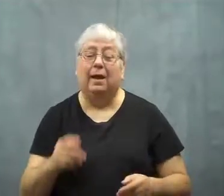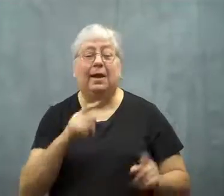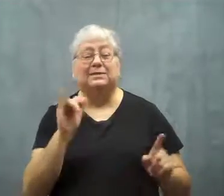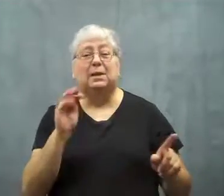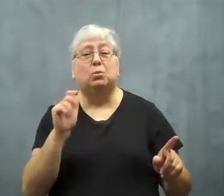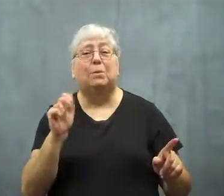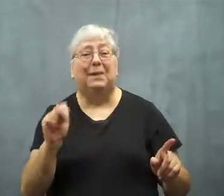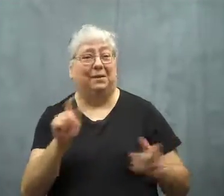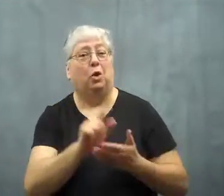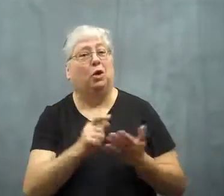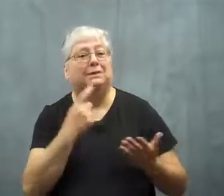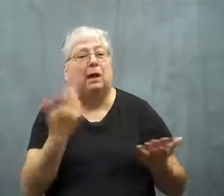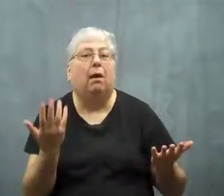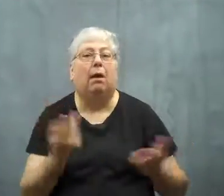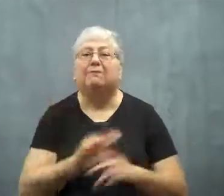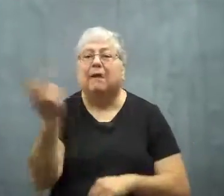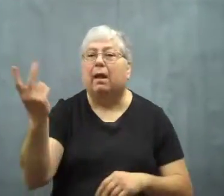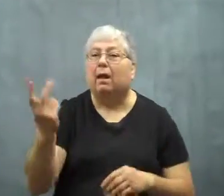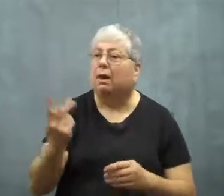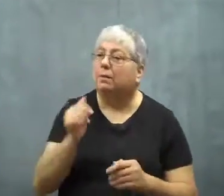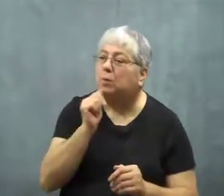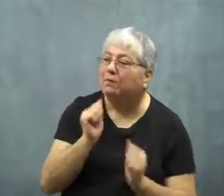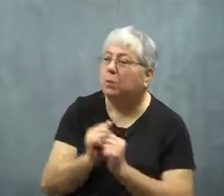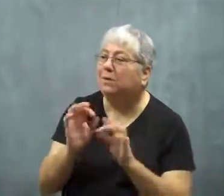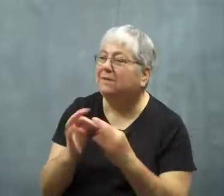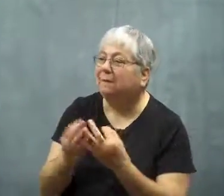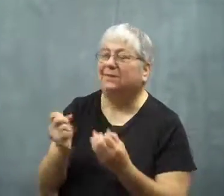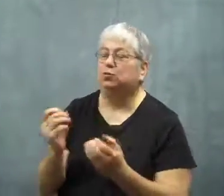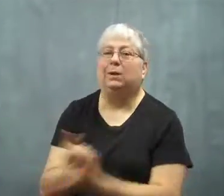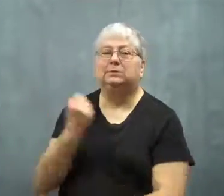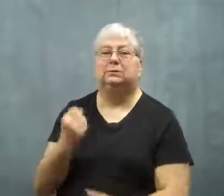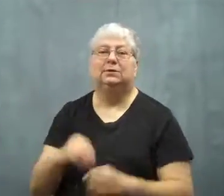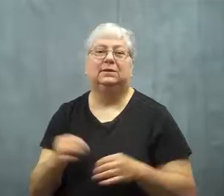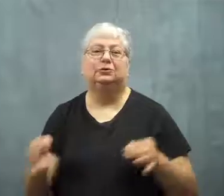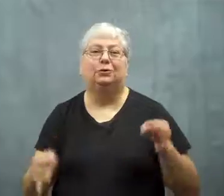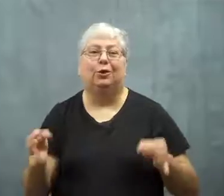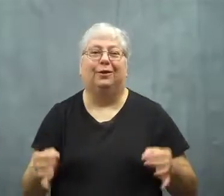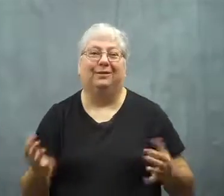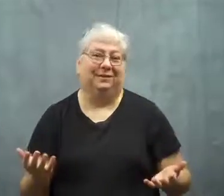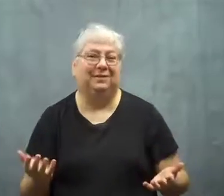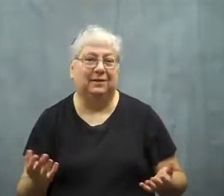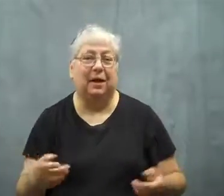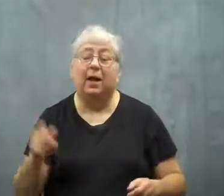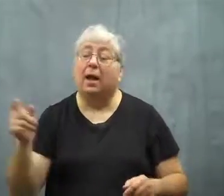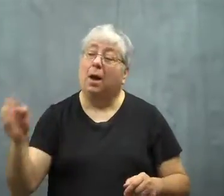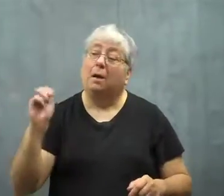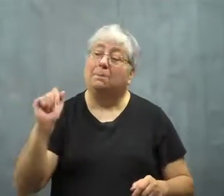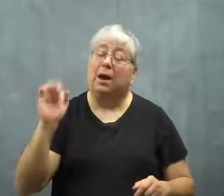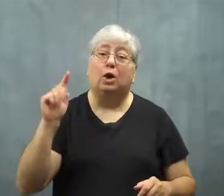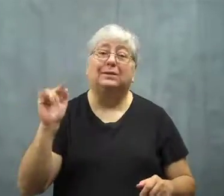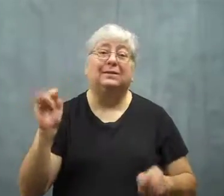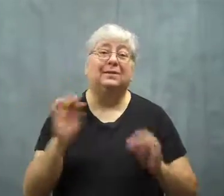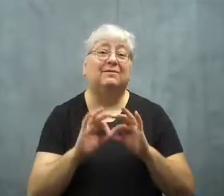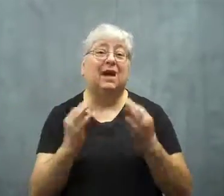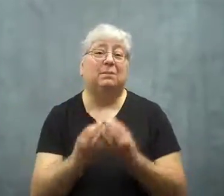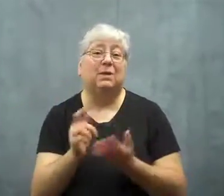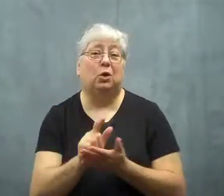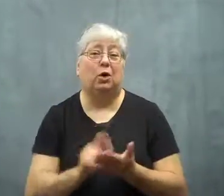O'Mara said Zimmerman couldn't contact the family privately,